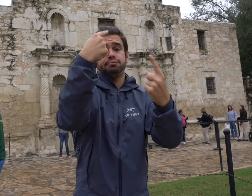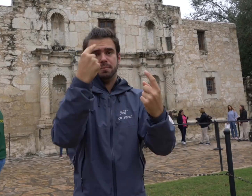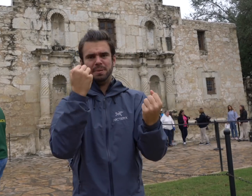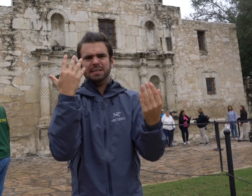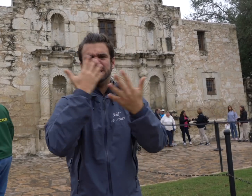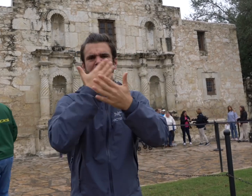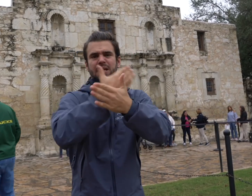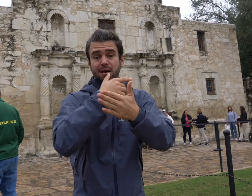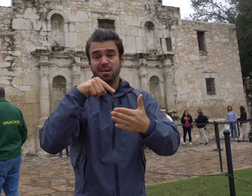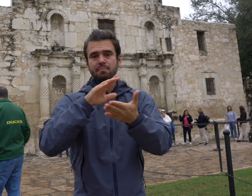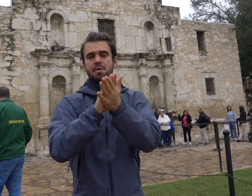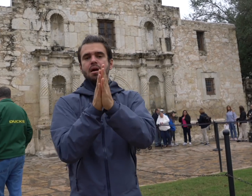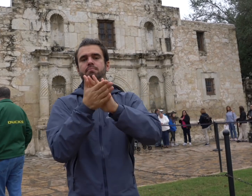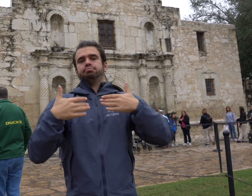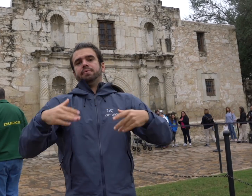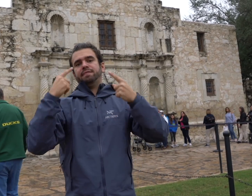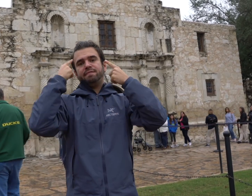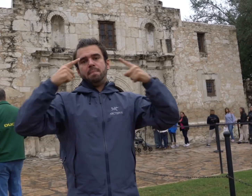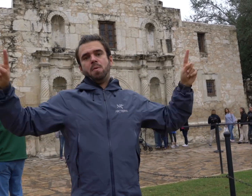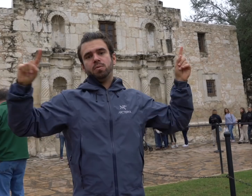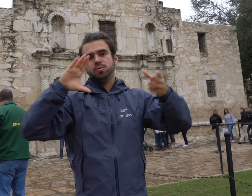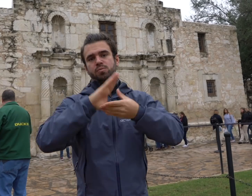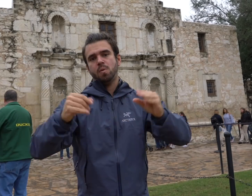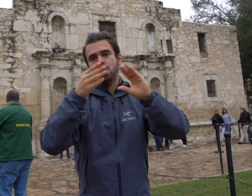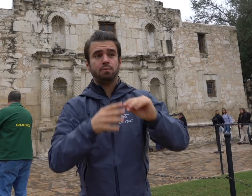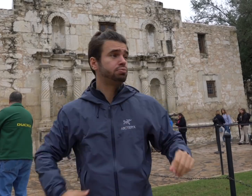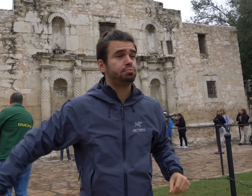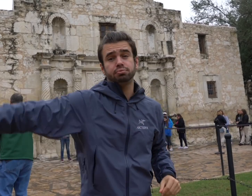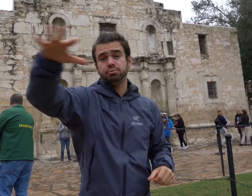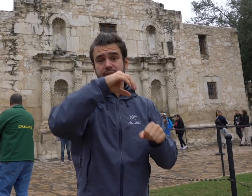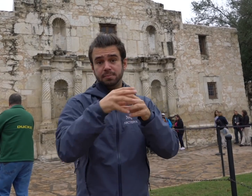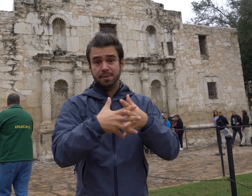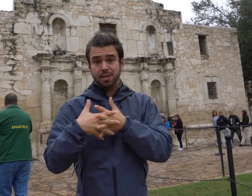In the Alamo, it was many battle days. It became the famous war story.